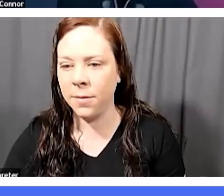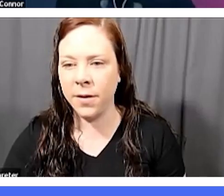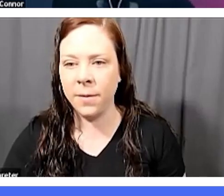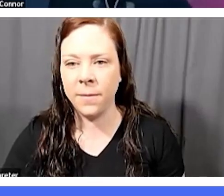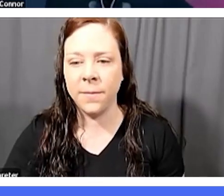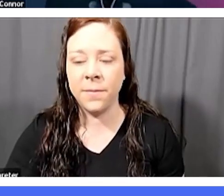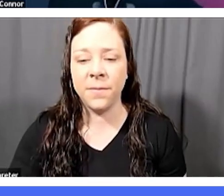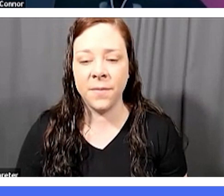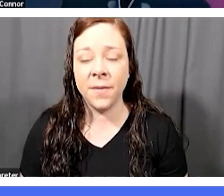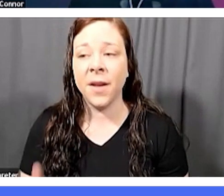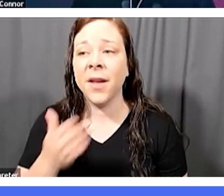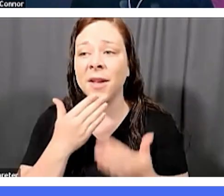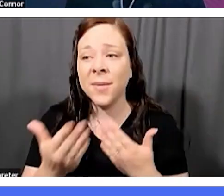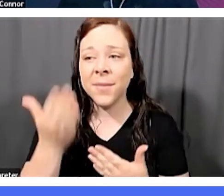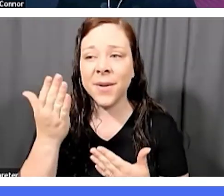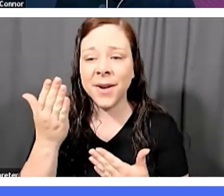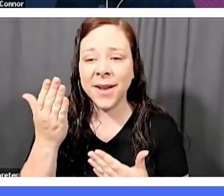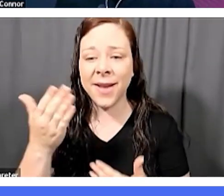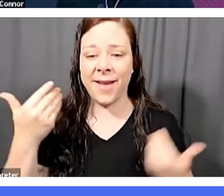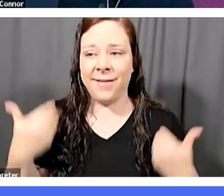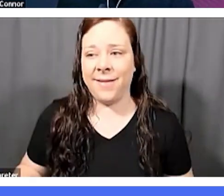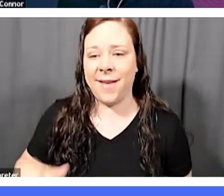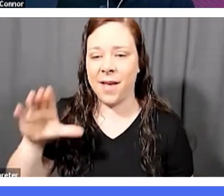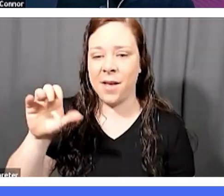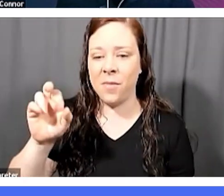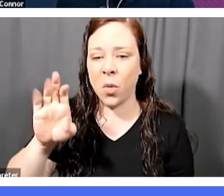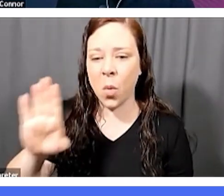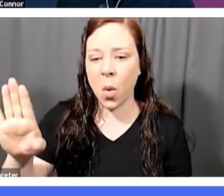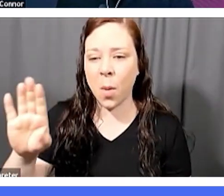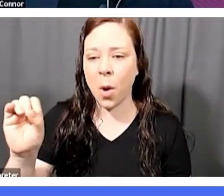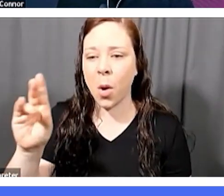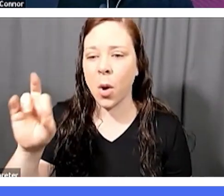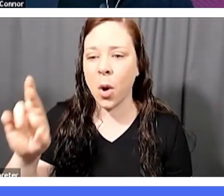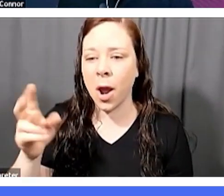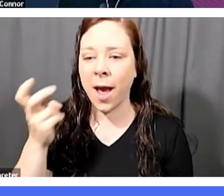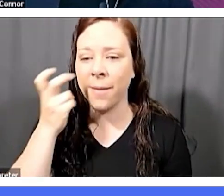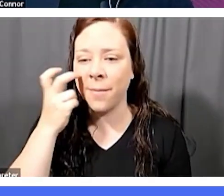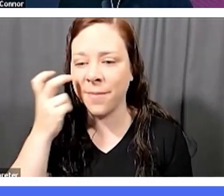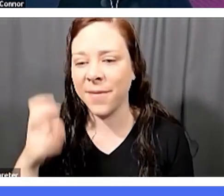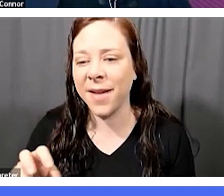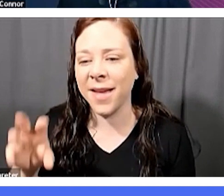Well, good morning. I am Corbb O'Connor. I am a blind, six foot tall white Irishman